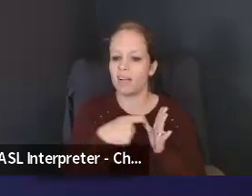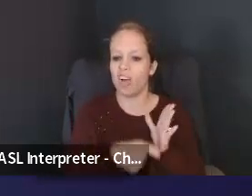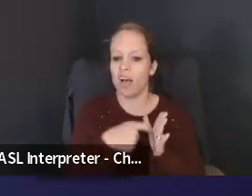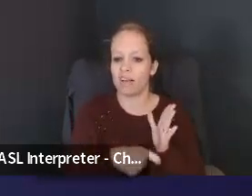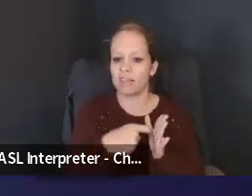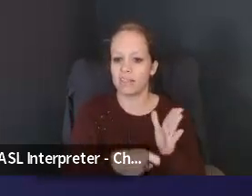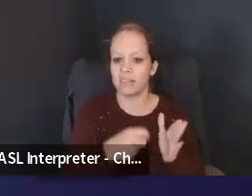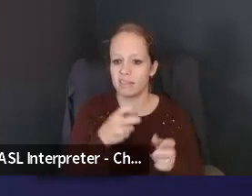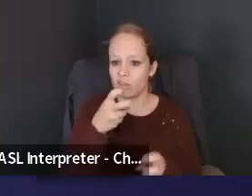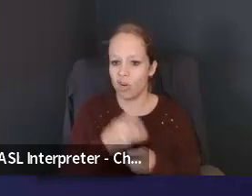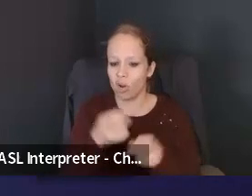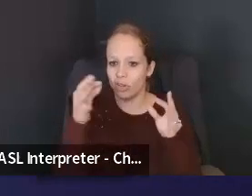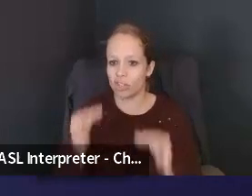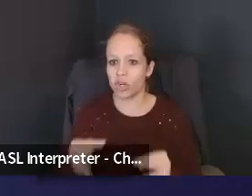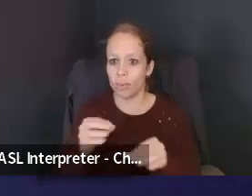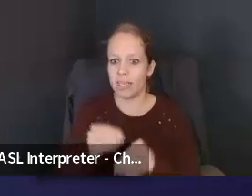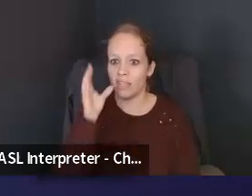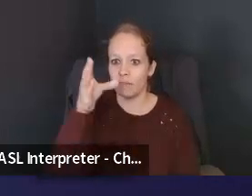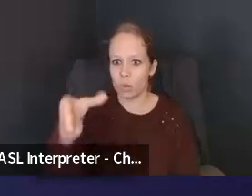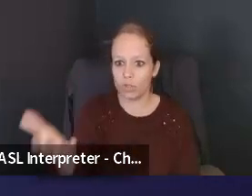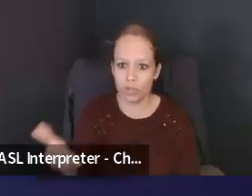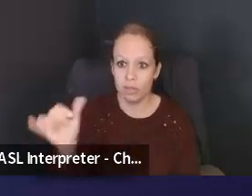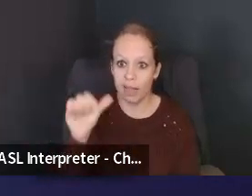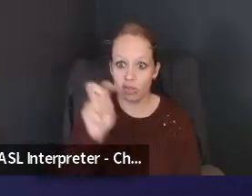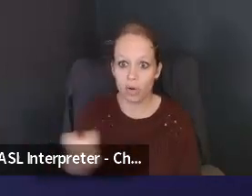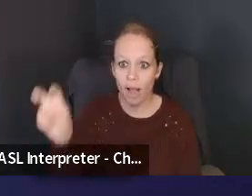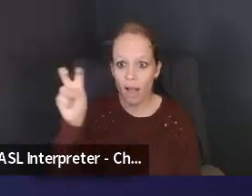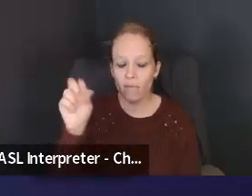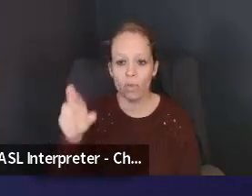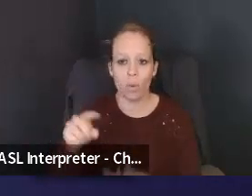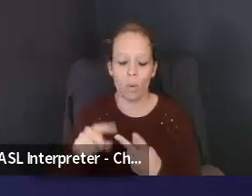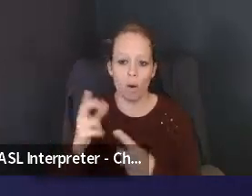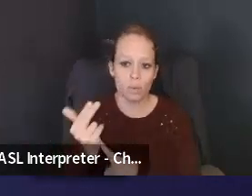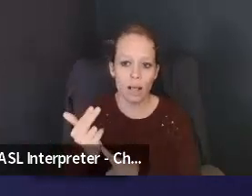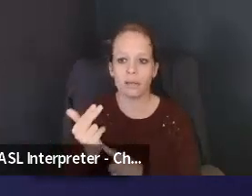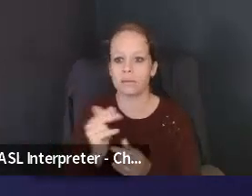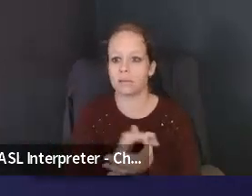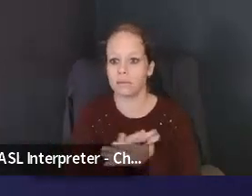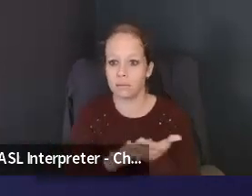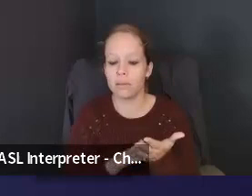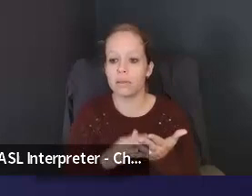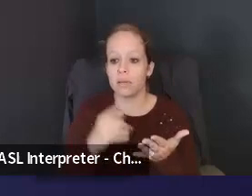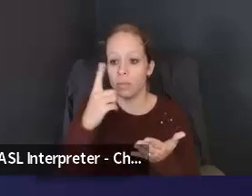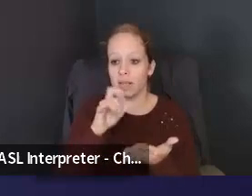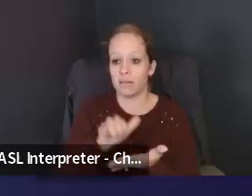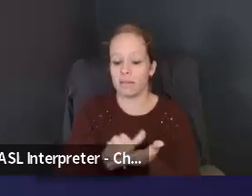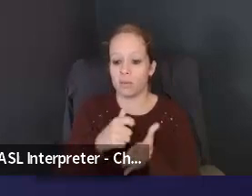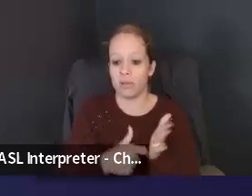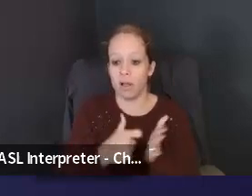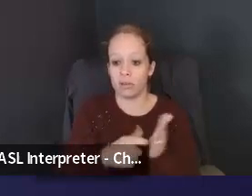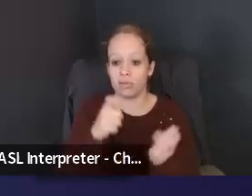difficult to determine in the future like travel or lodging since those costs change throughout the